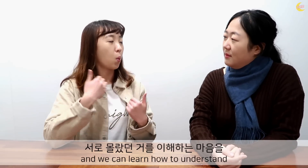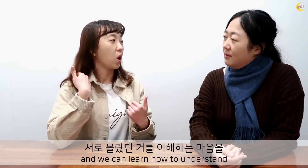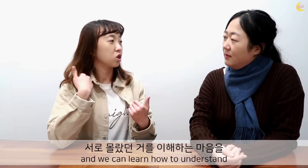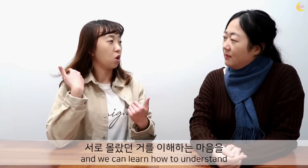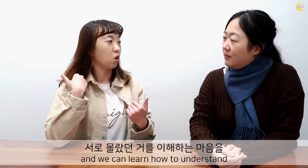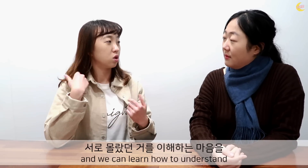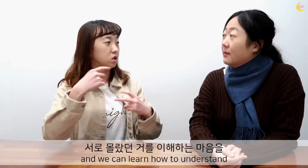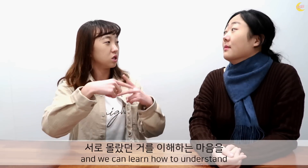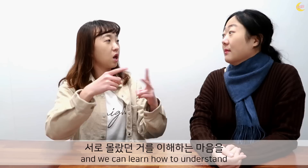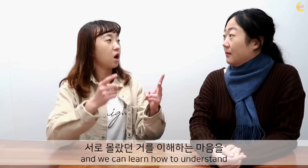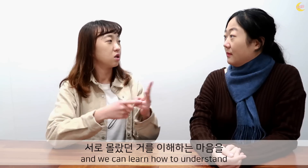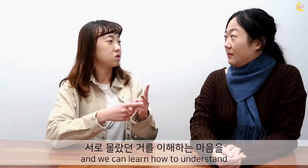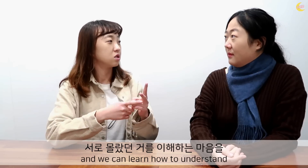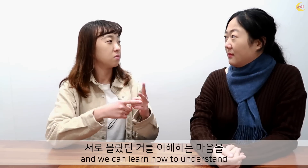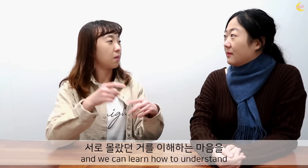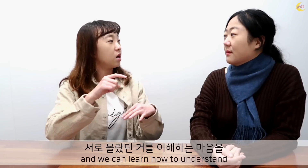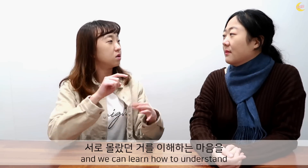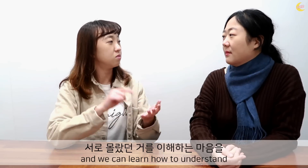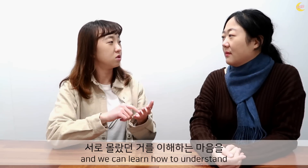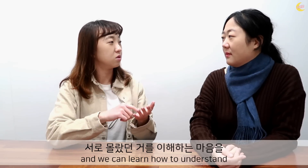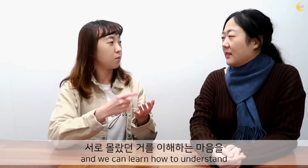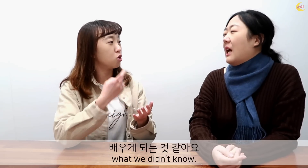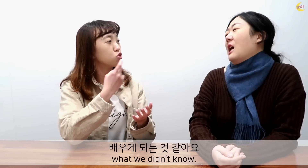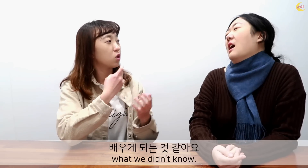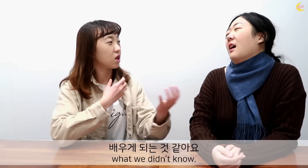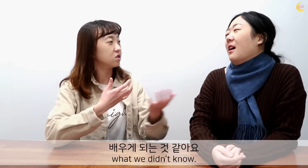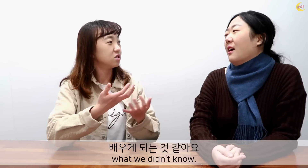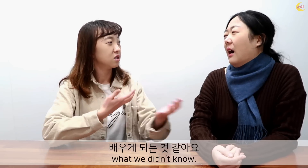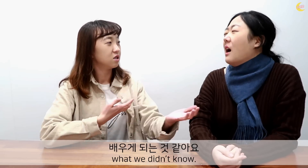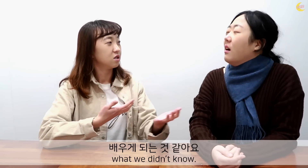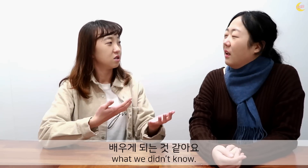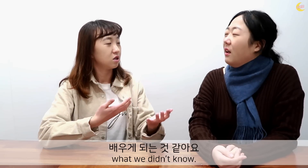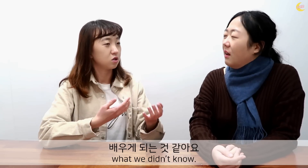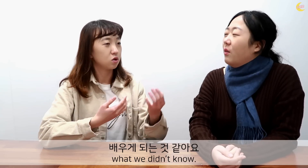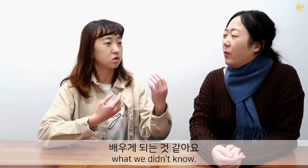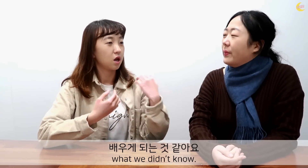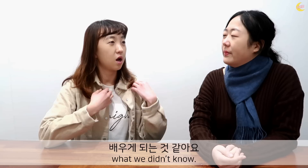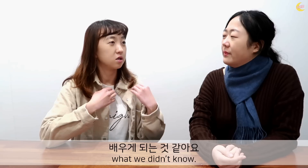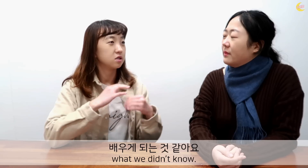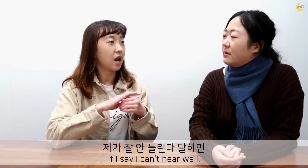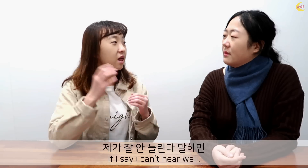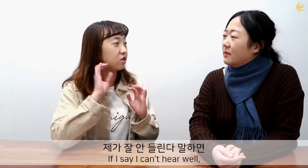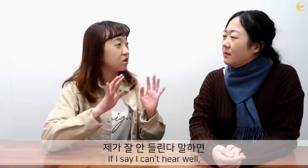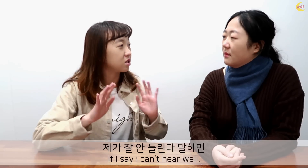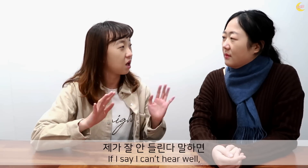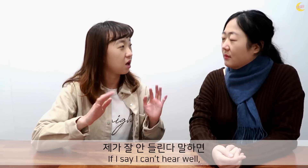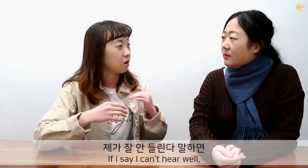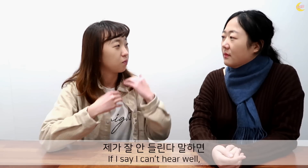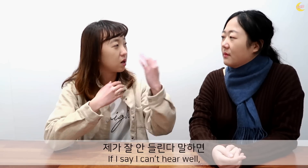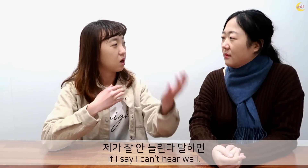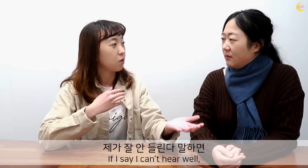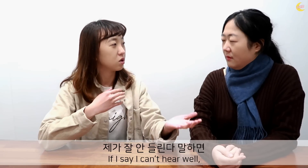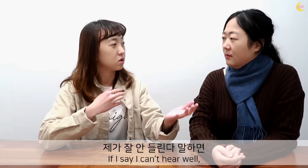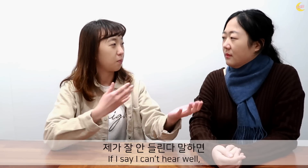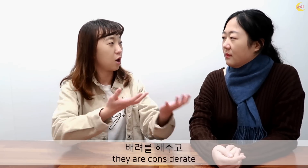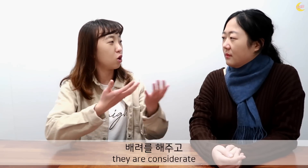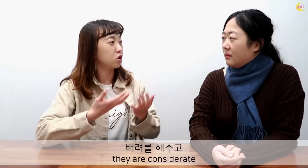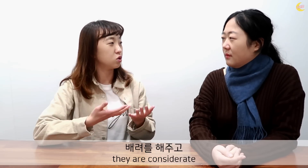and we can learn how to understand what we didn’t know. If I say I can’t hear well,